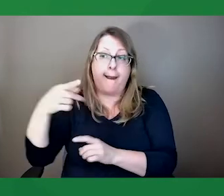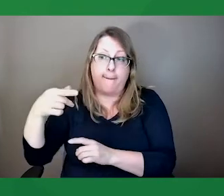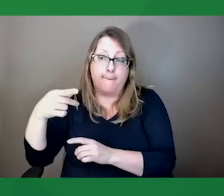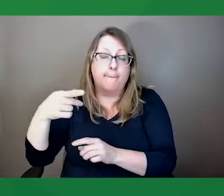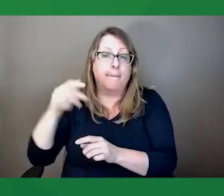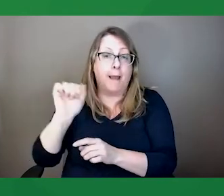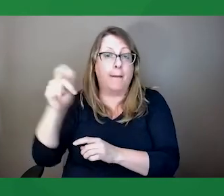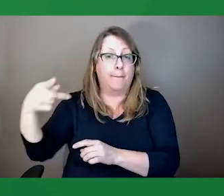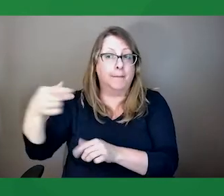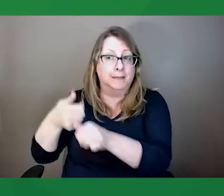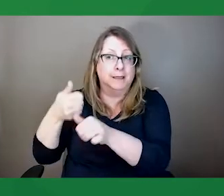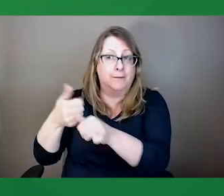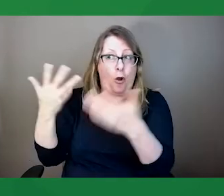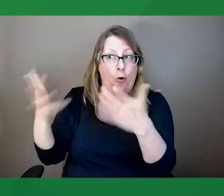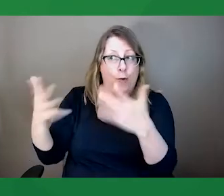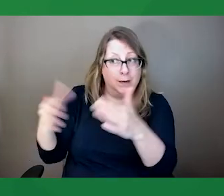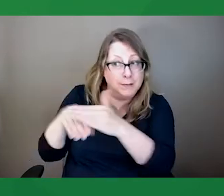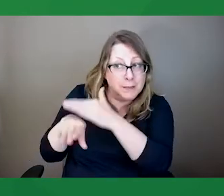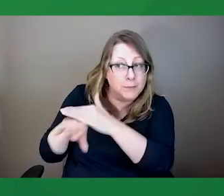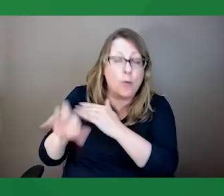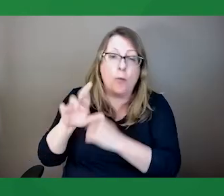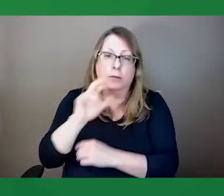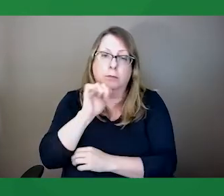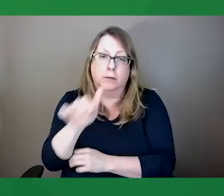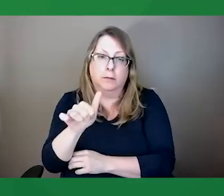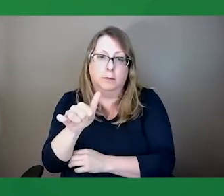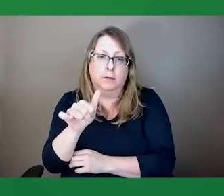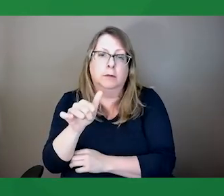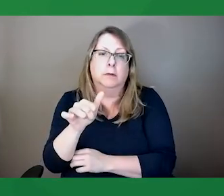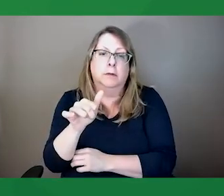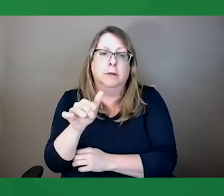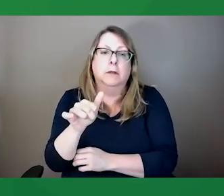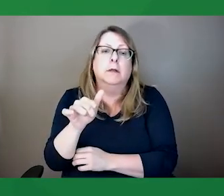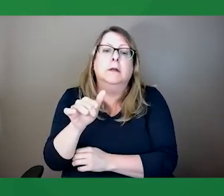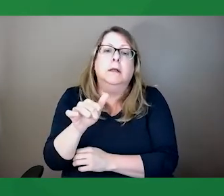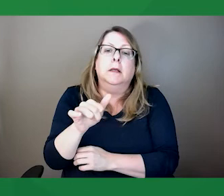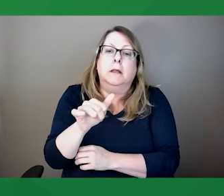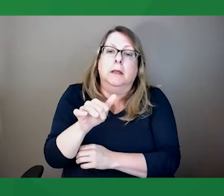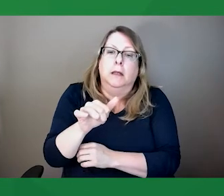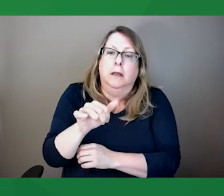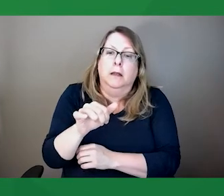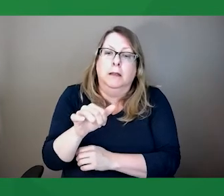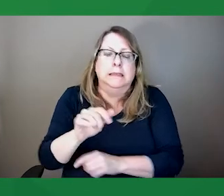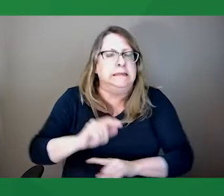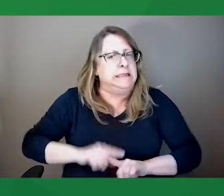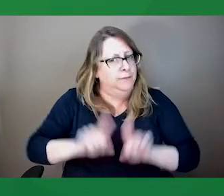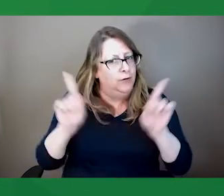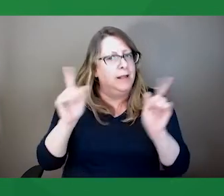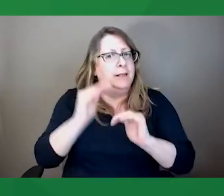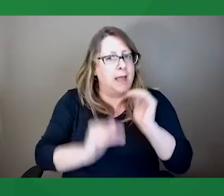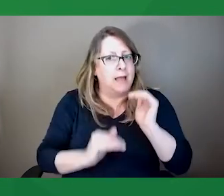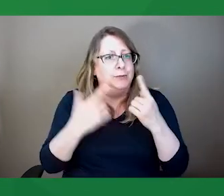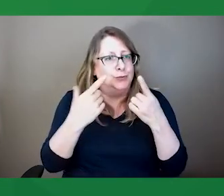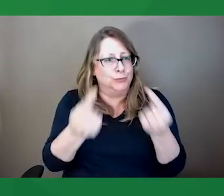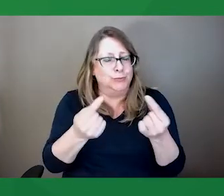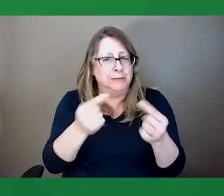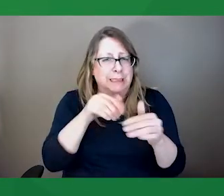and do not confuse that in terms of you're going to be doing the accessibility work for every single group. Because remember, there's only three people,